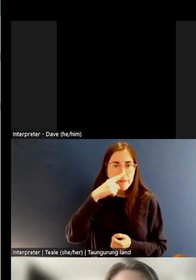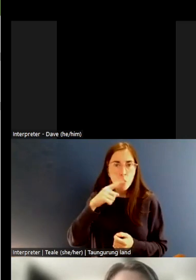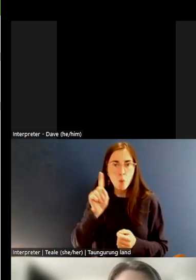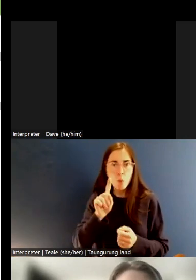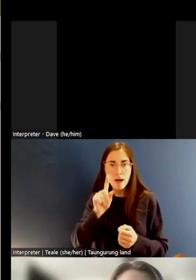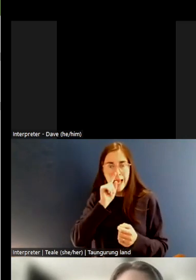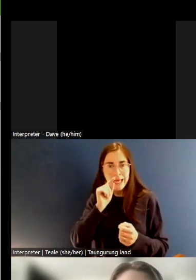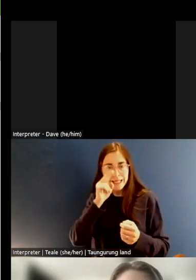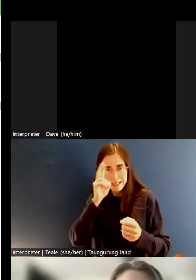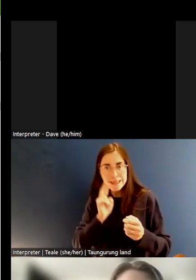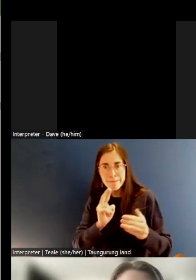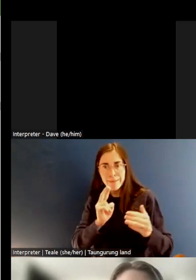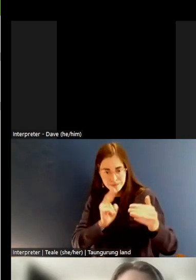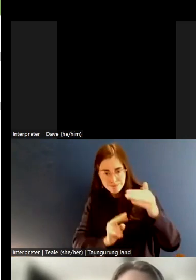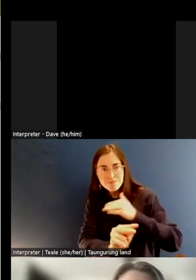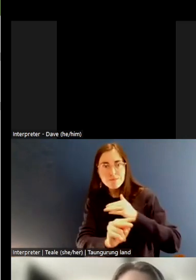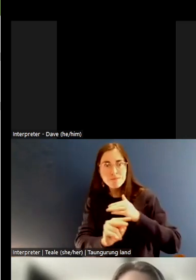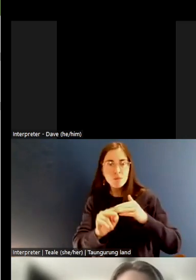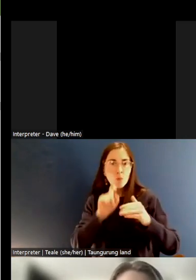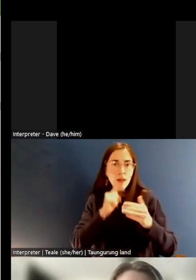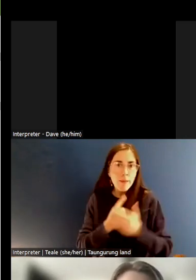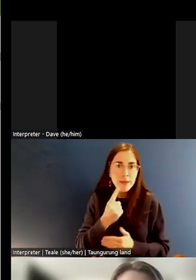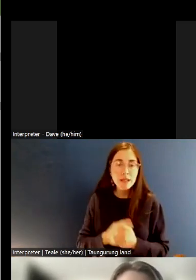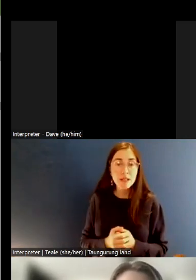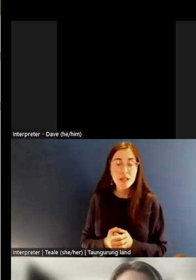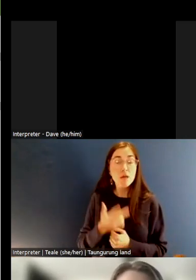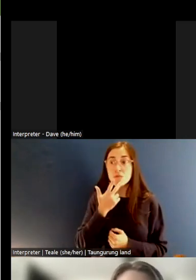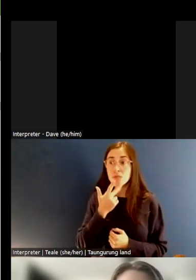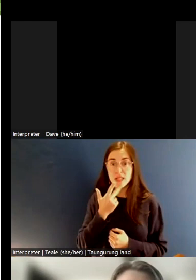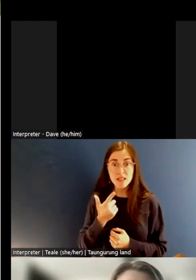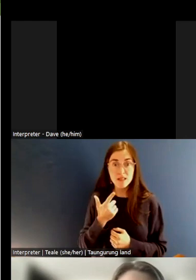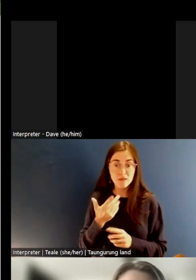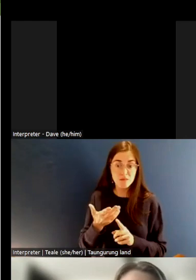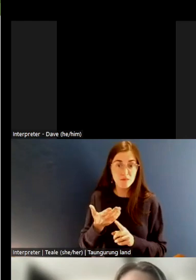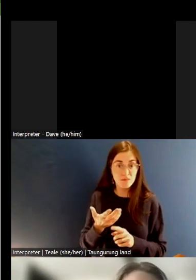And if people are having prenatal genetic carrier screening, we can say to them,